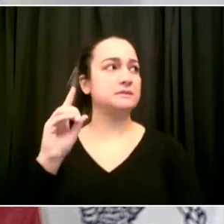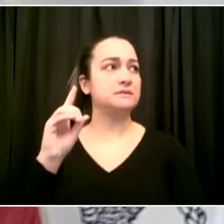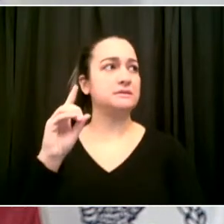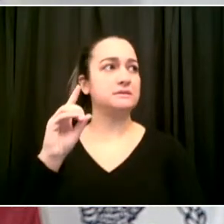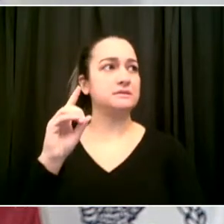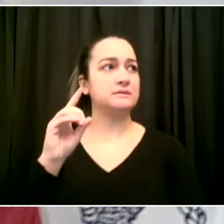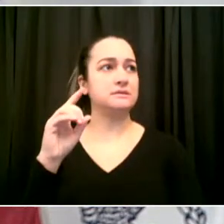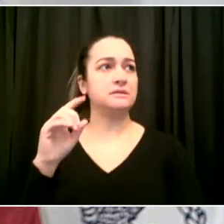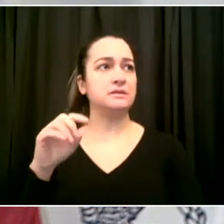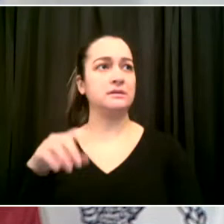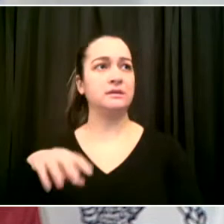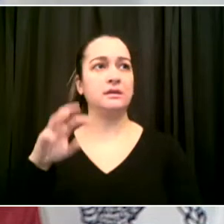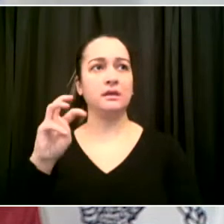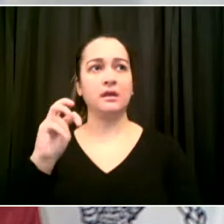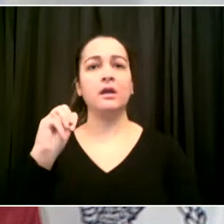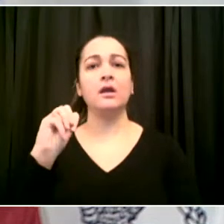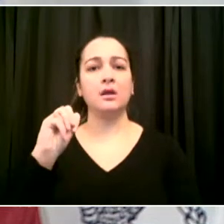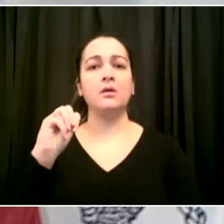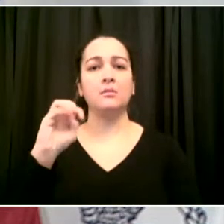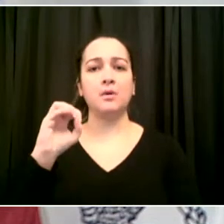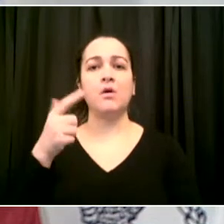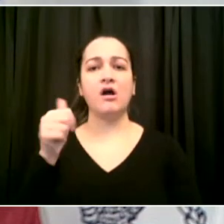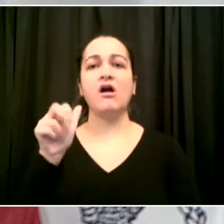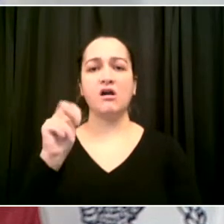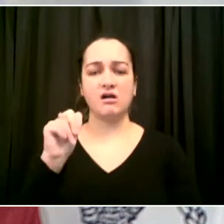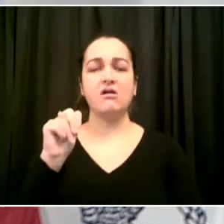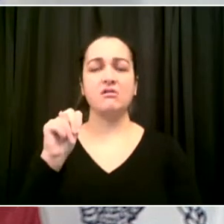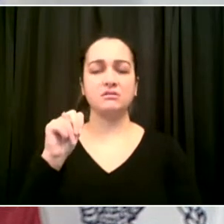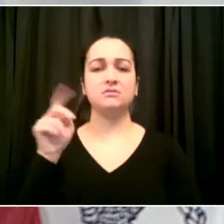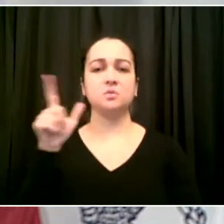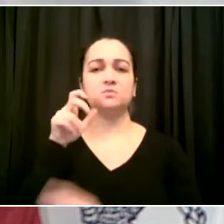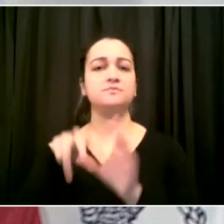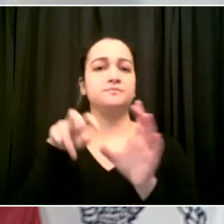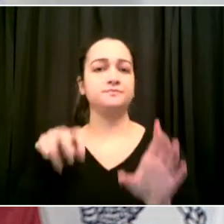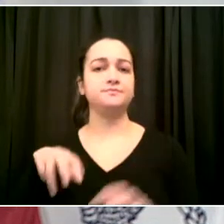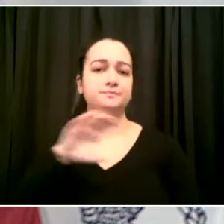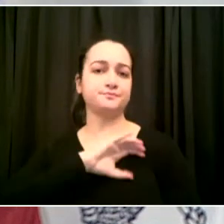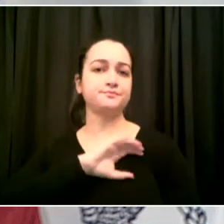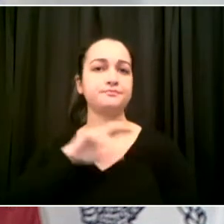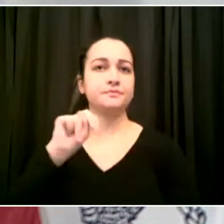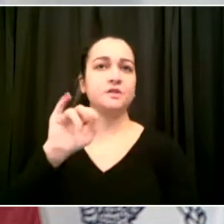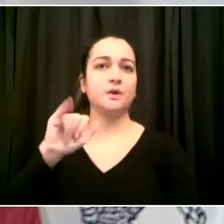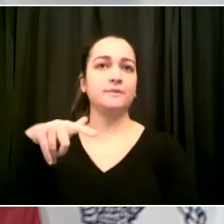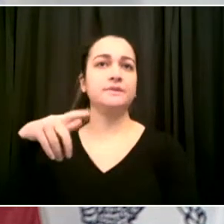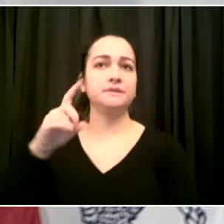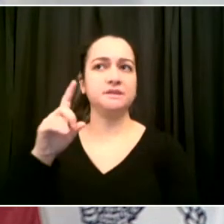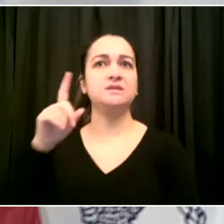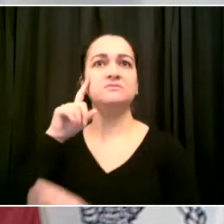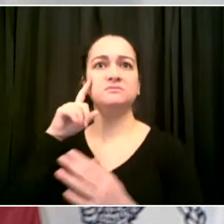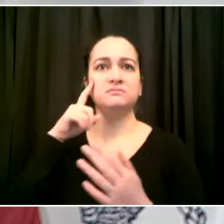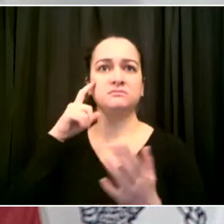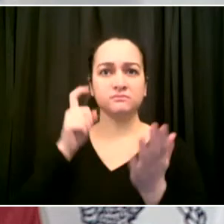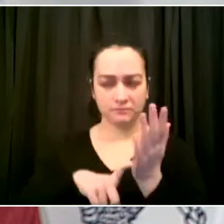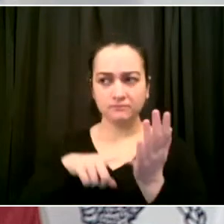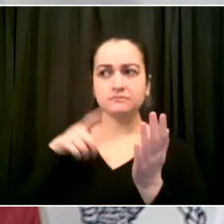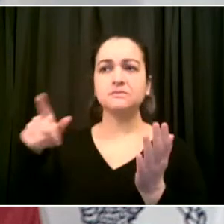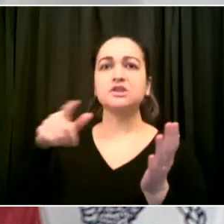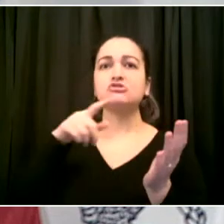THE YPNDD. DOO ESTHAT HAVE ANYTHING TO DO WITH THE ATTORNEY GENERAL'S